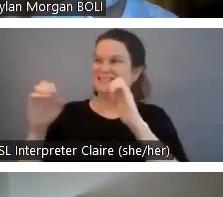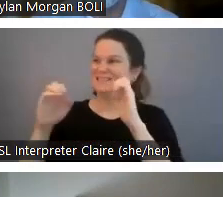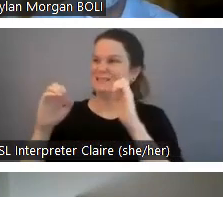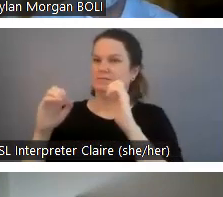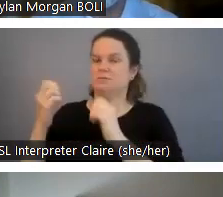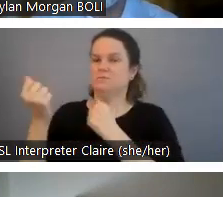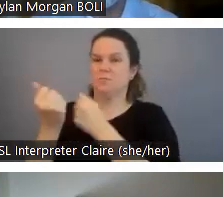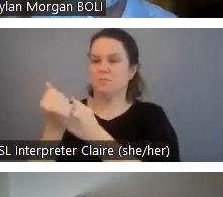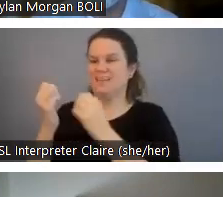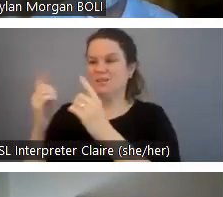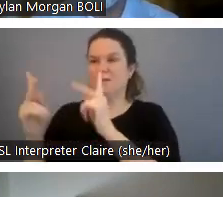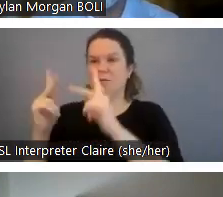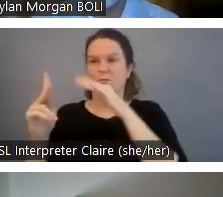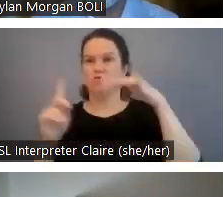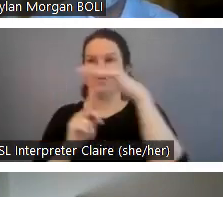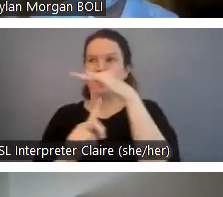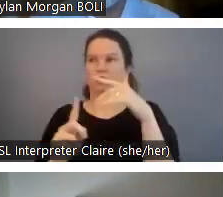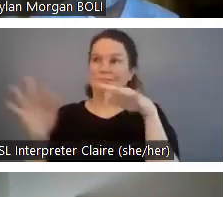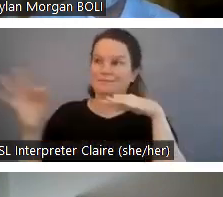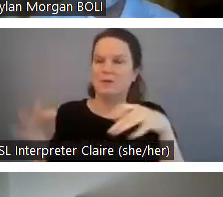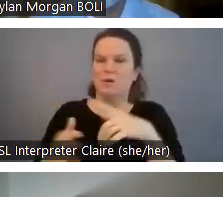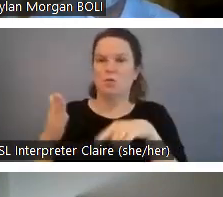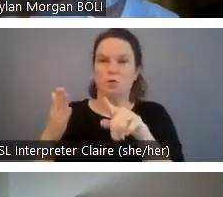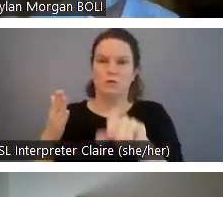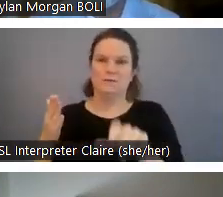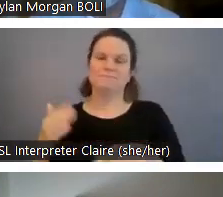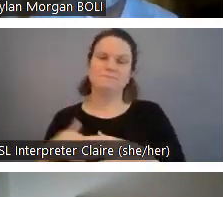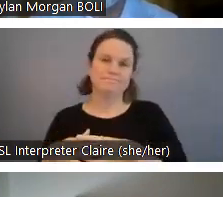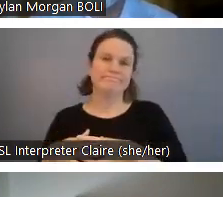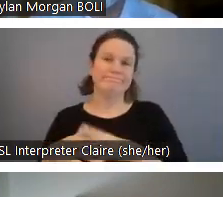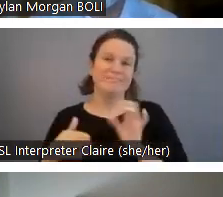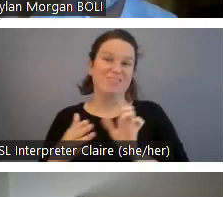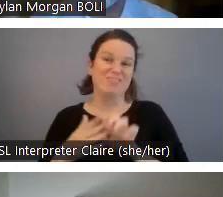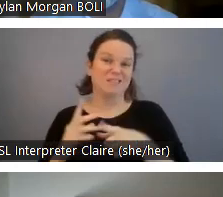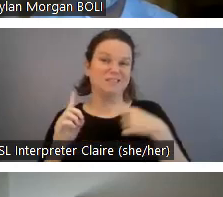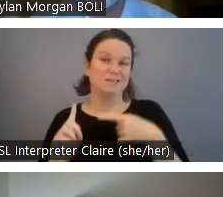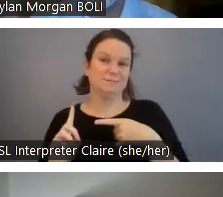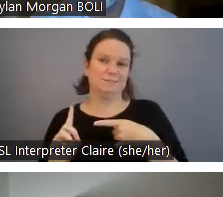around you about what you need. And I think that's the trick, but